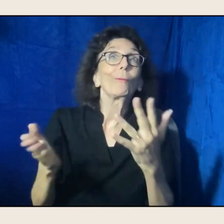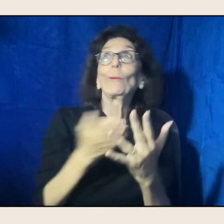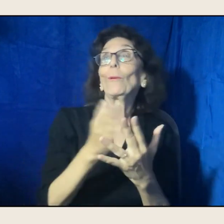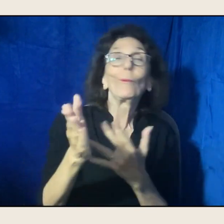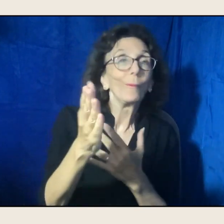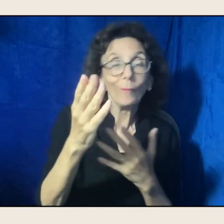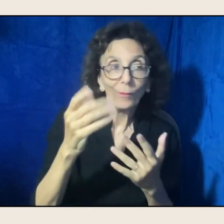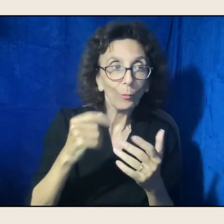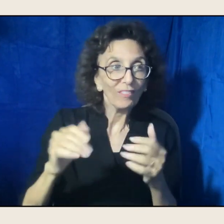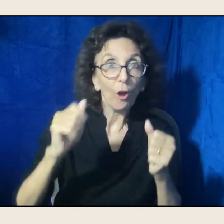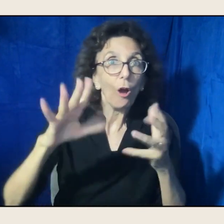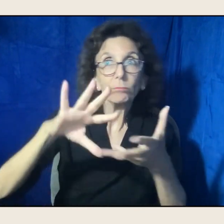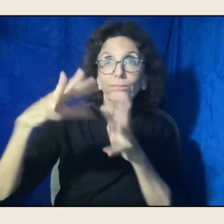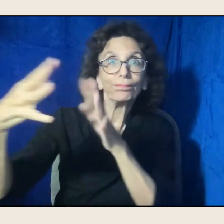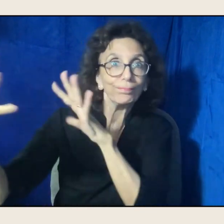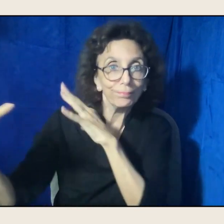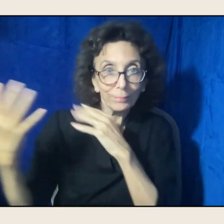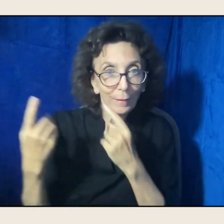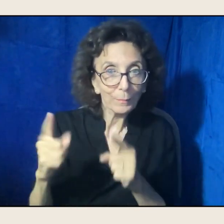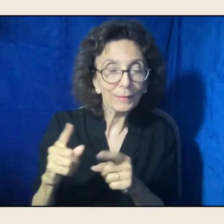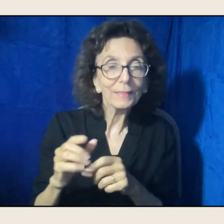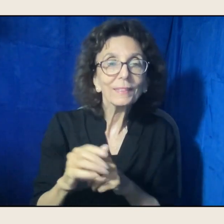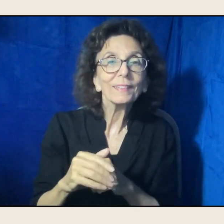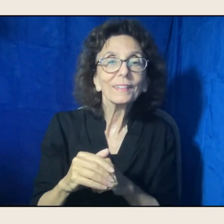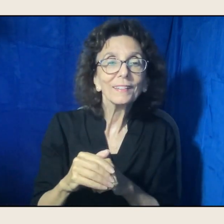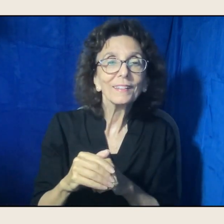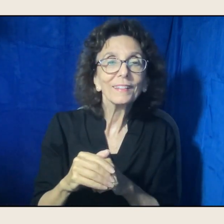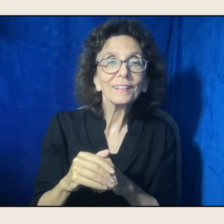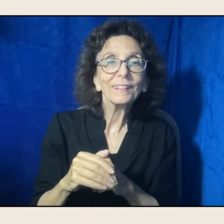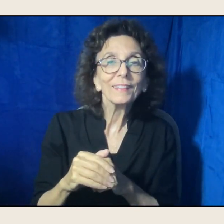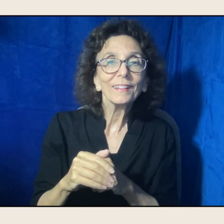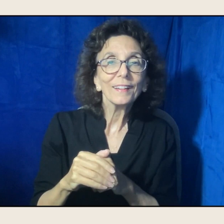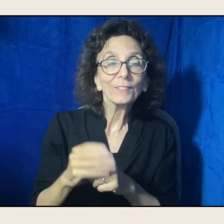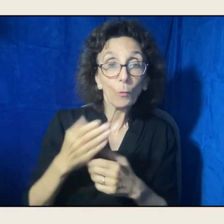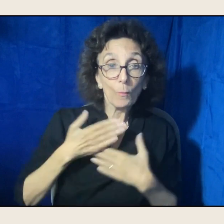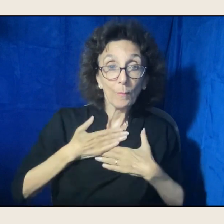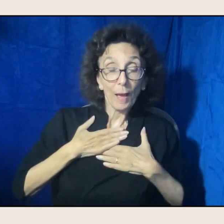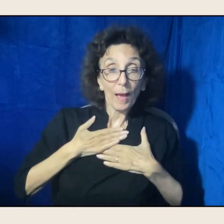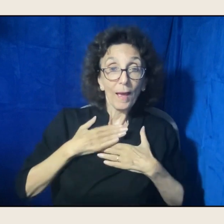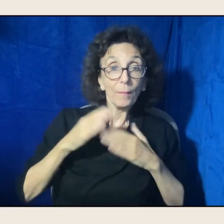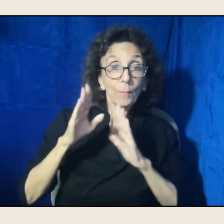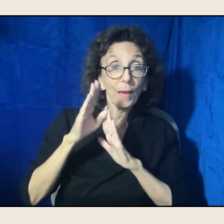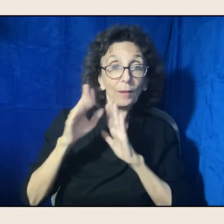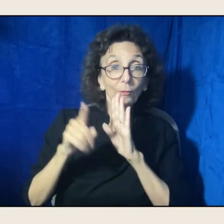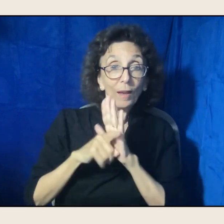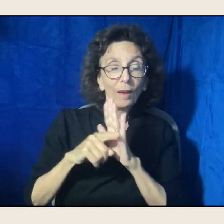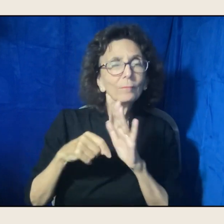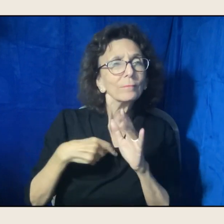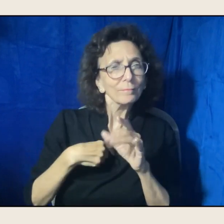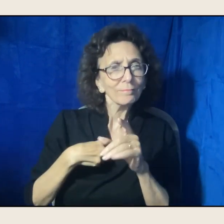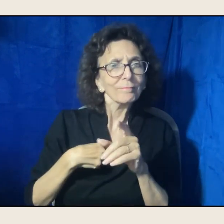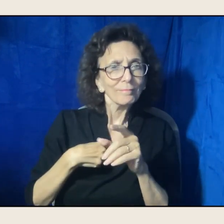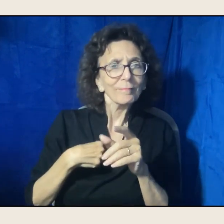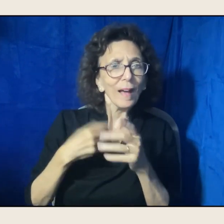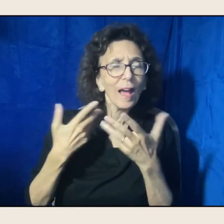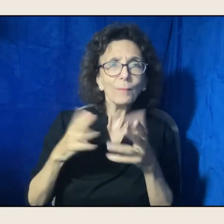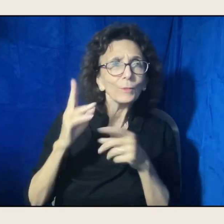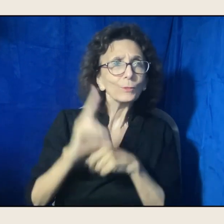And so coming from the background that I come from, I am used to seeing Black folks, Black women particularly,